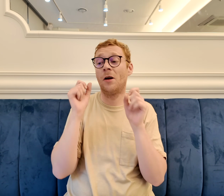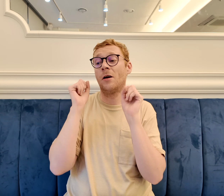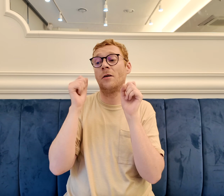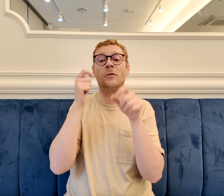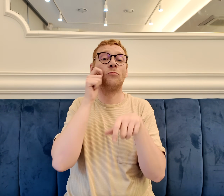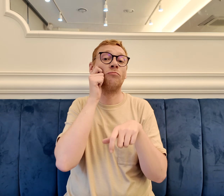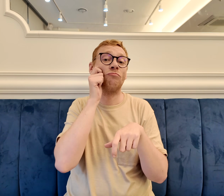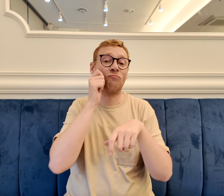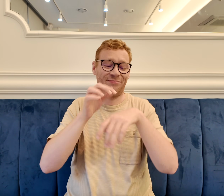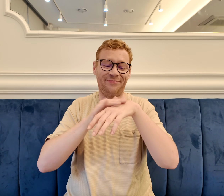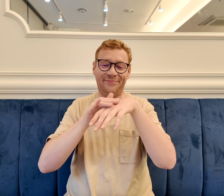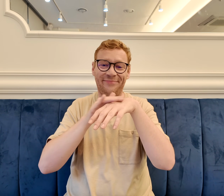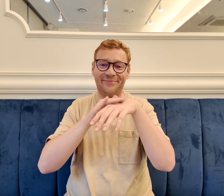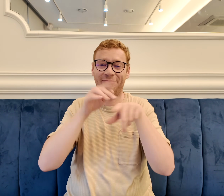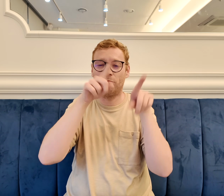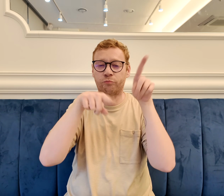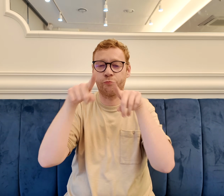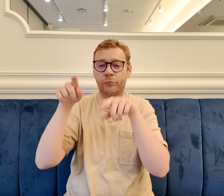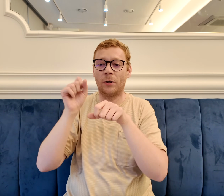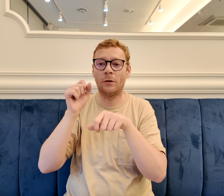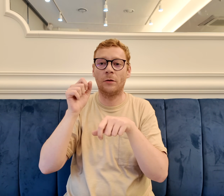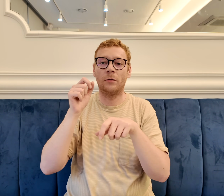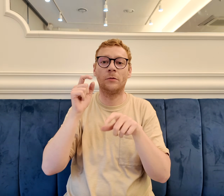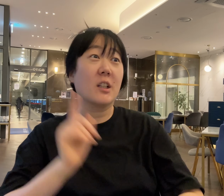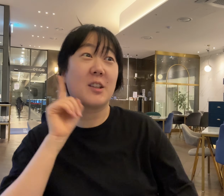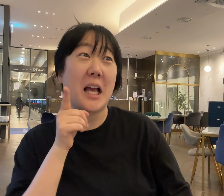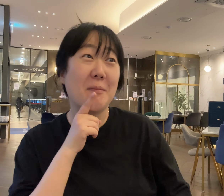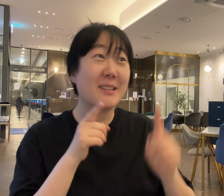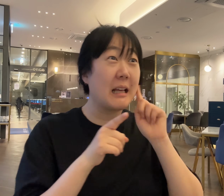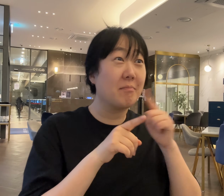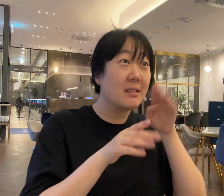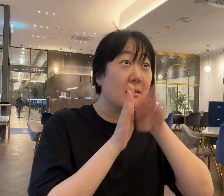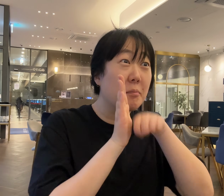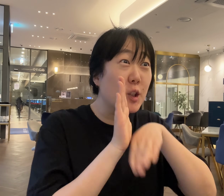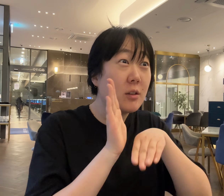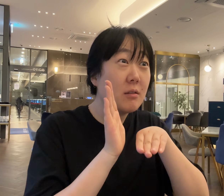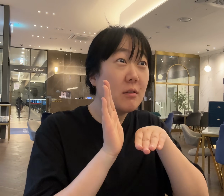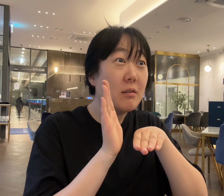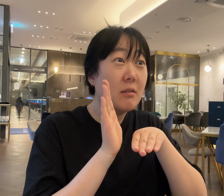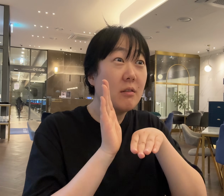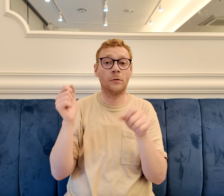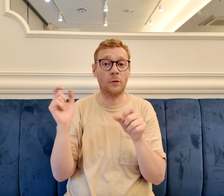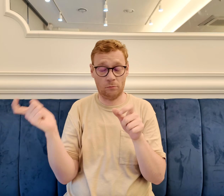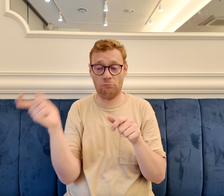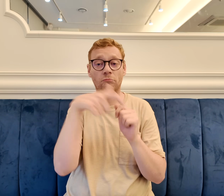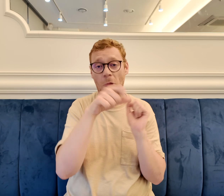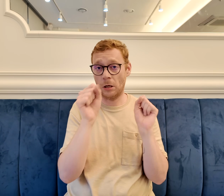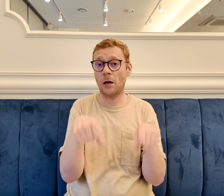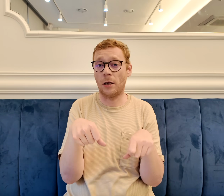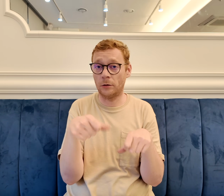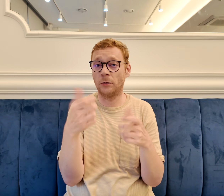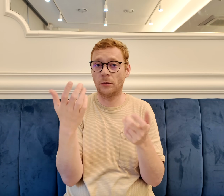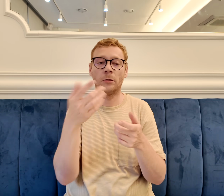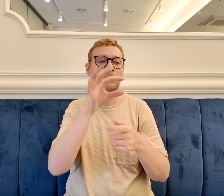It can happen to people of different races. Deaf people discriminate against deaf people? Yes, it can.